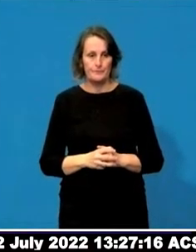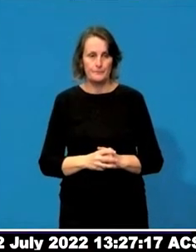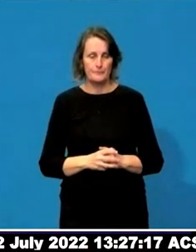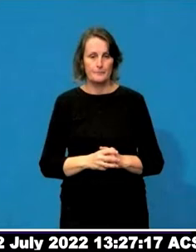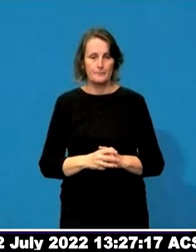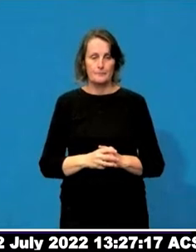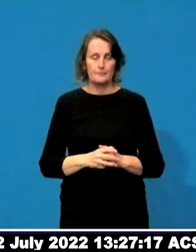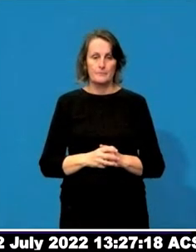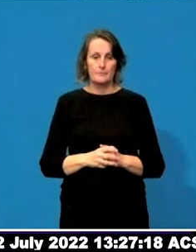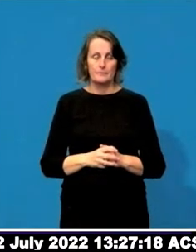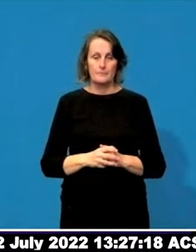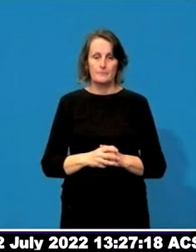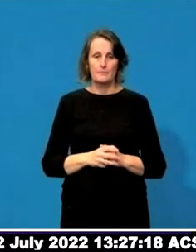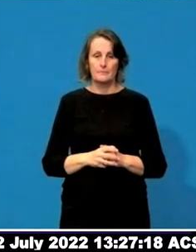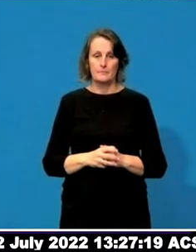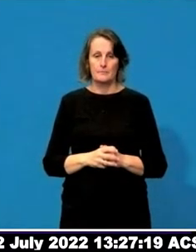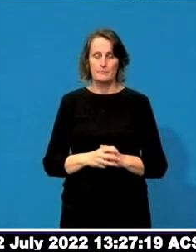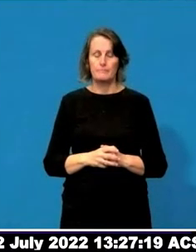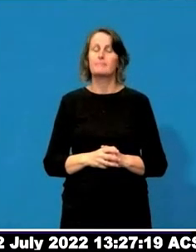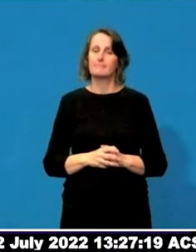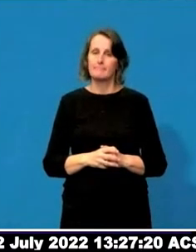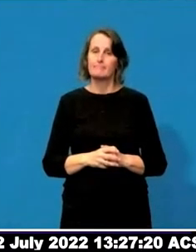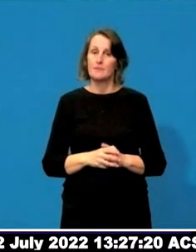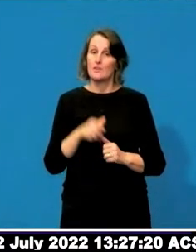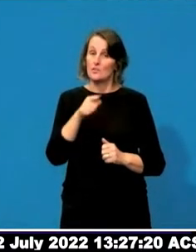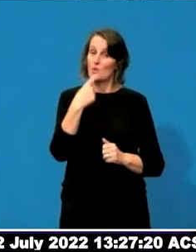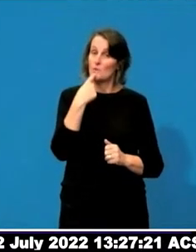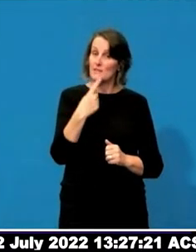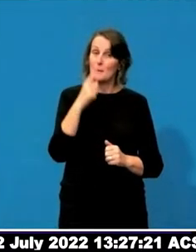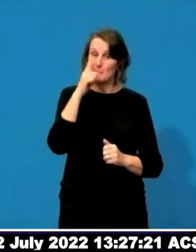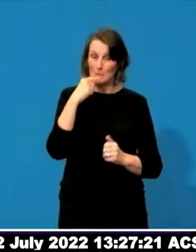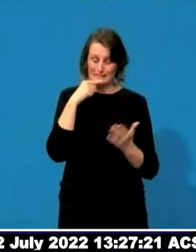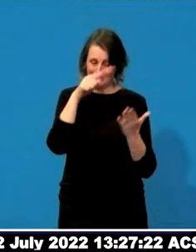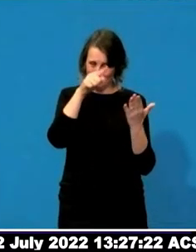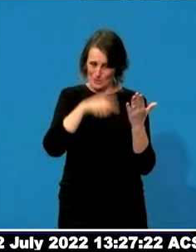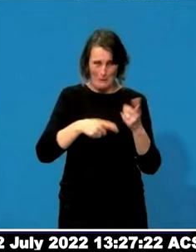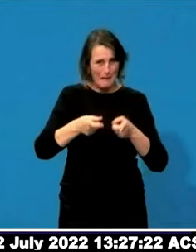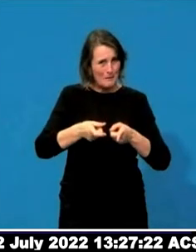MS McMAHON: And it indicates in your statement that people are saying that it's very complicated, the NDIS. Do you agree with that?